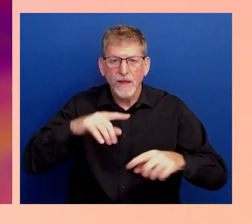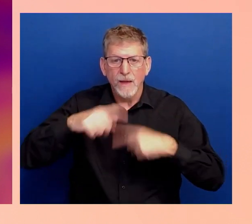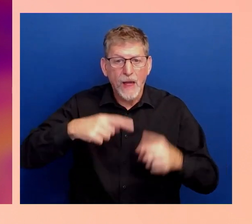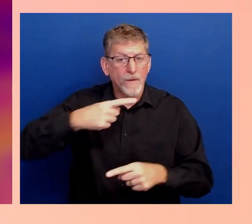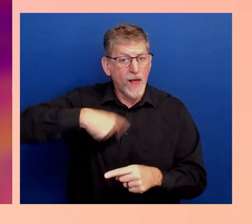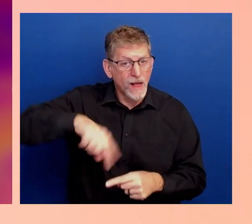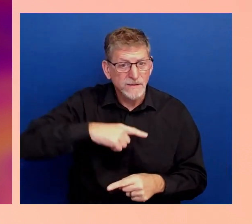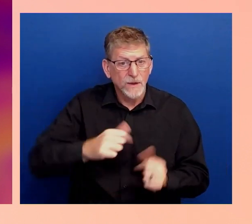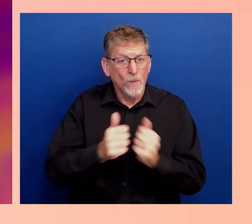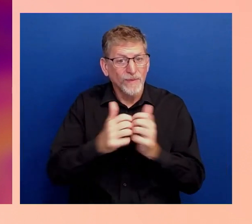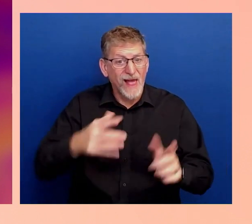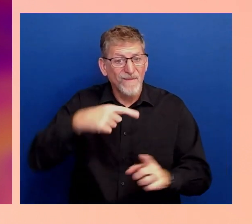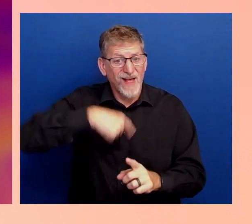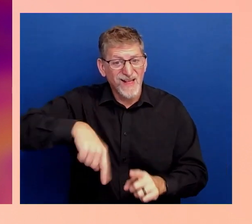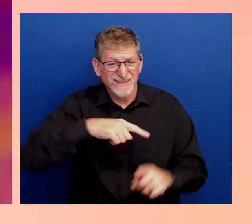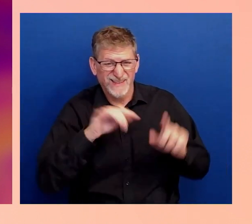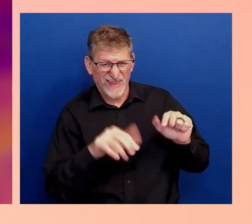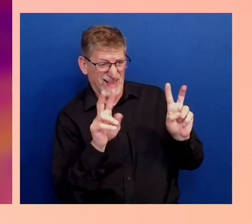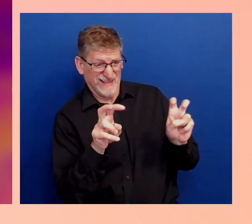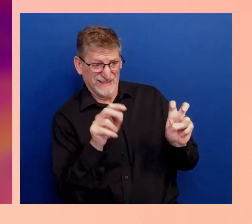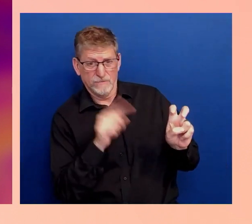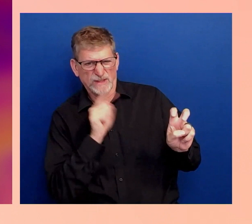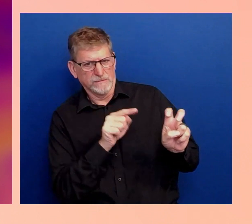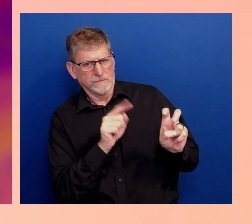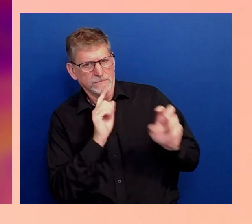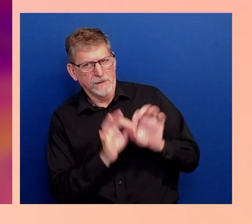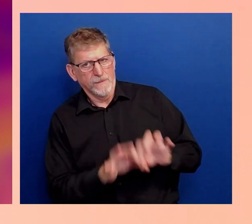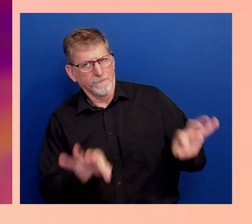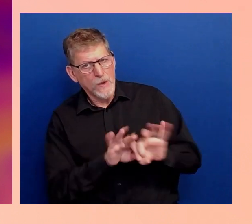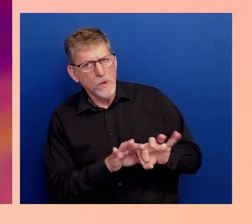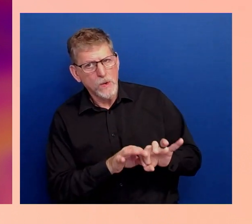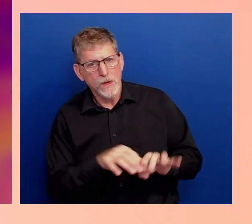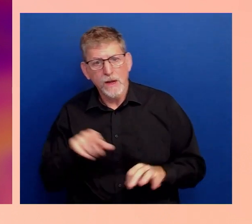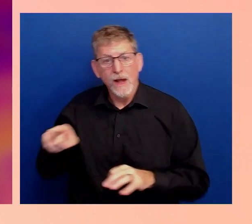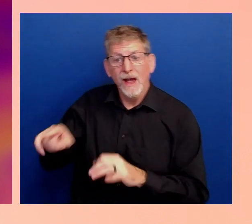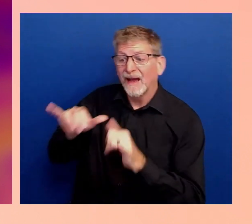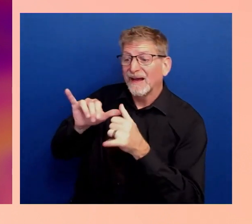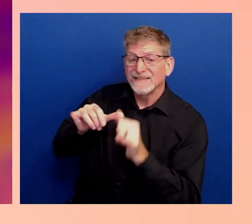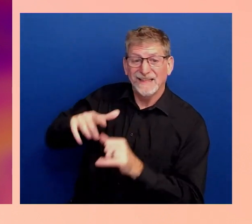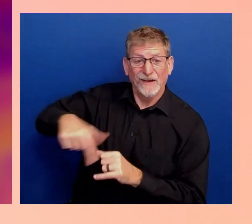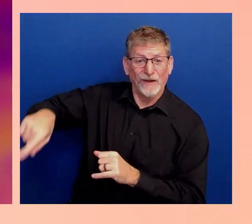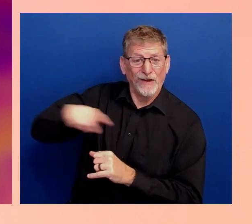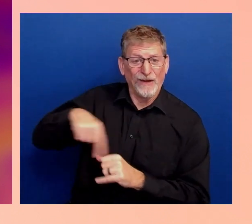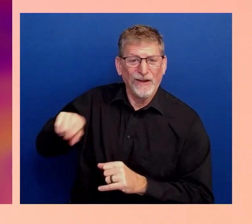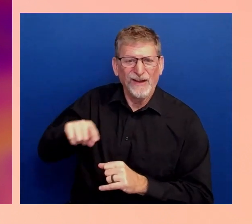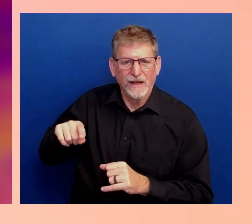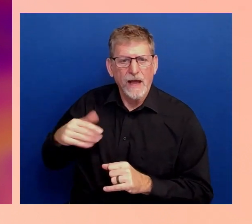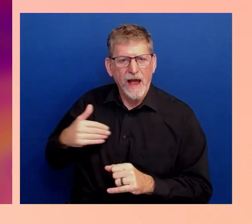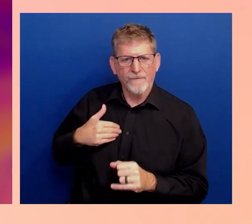their fear of talking to someone who's different, that's one of the most important things I think we do,